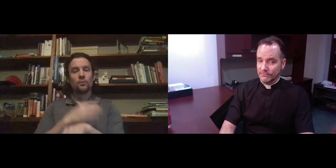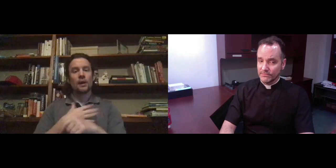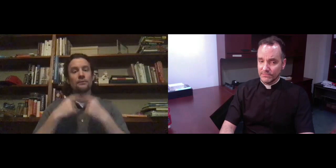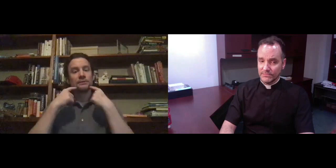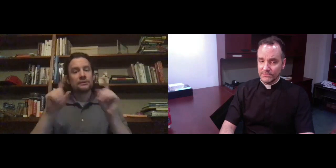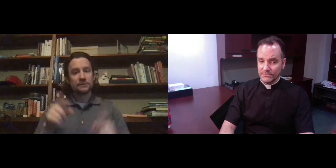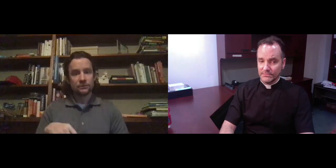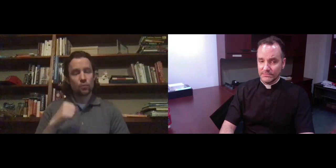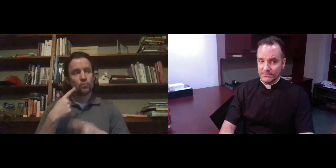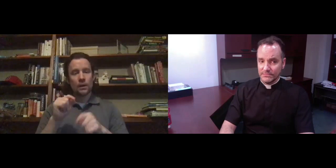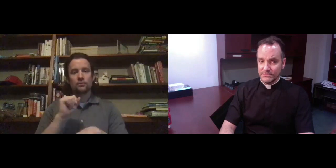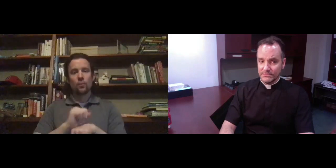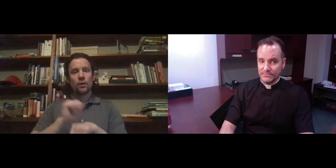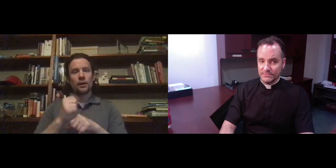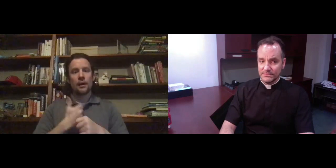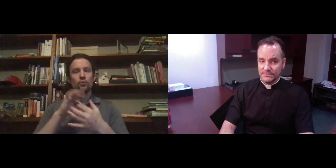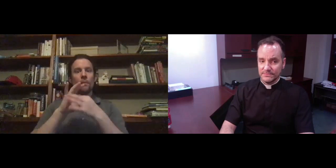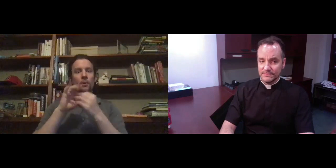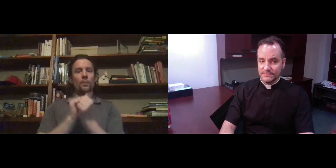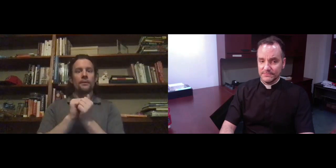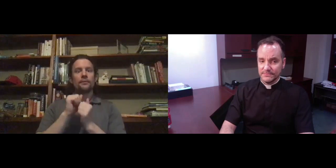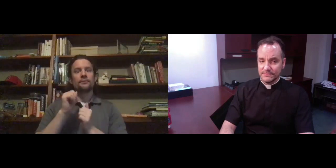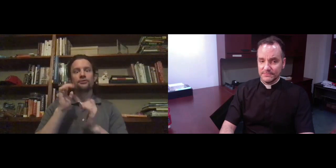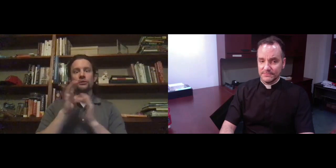do the best you can try to improve yourself and try to work